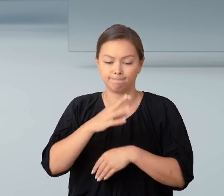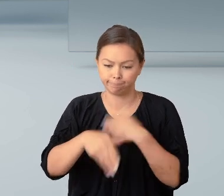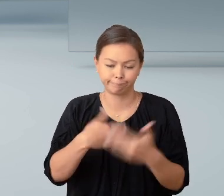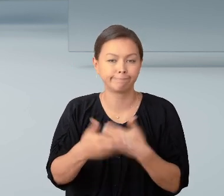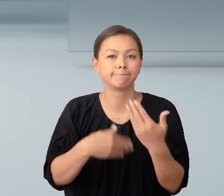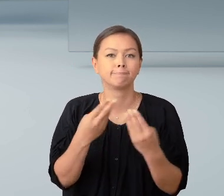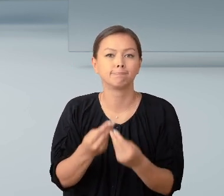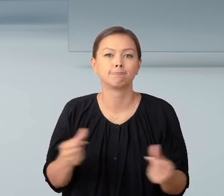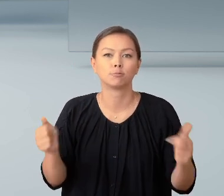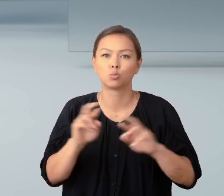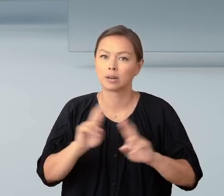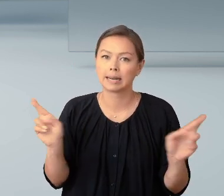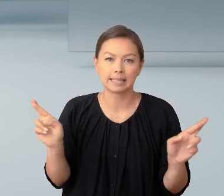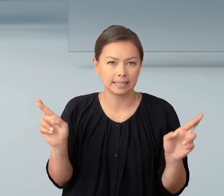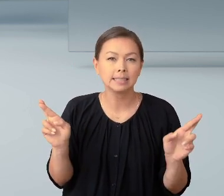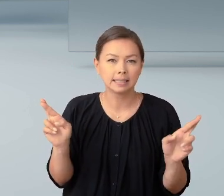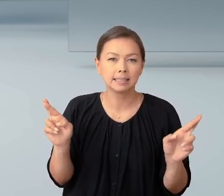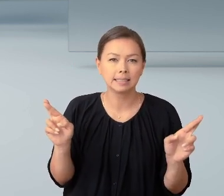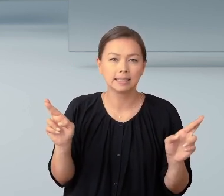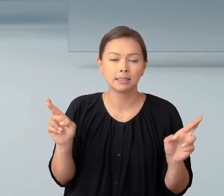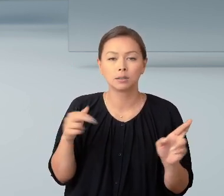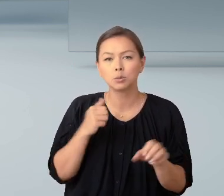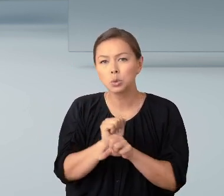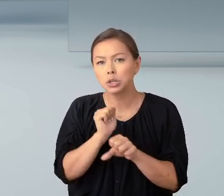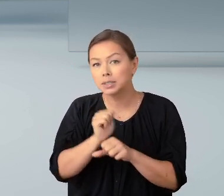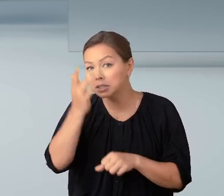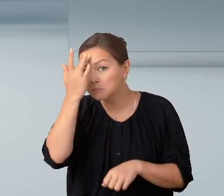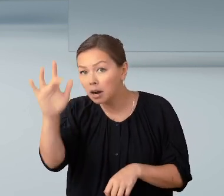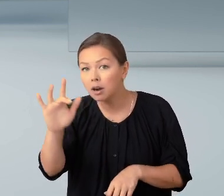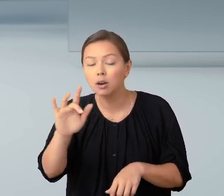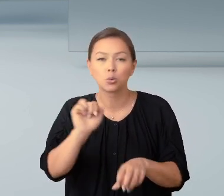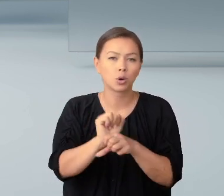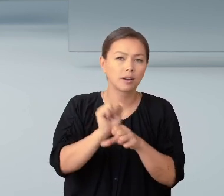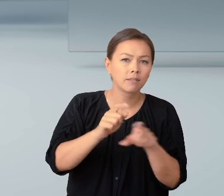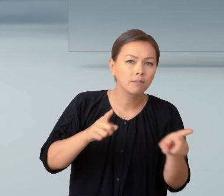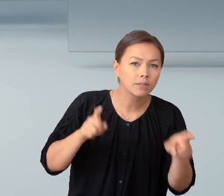and perform better. So be prepared when your marketing manager comes